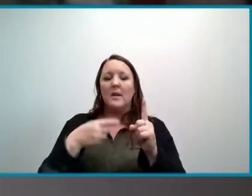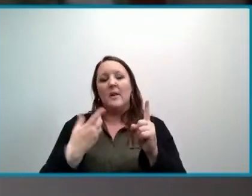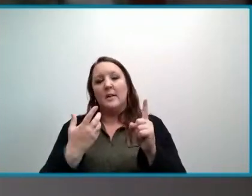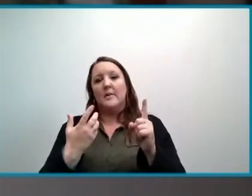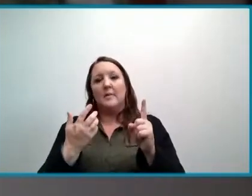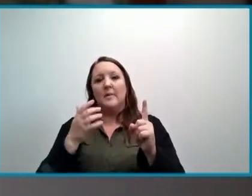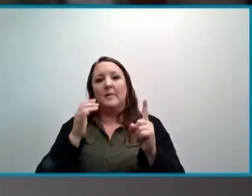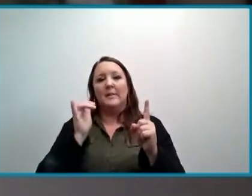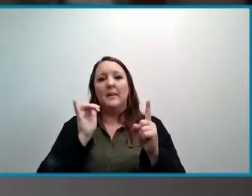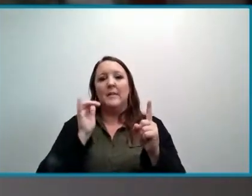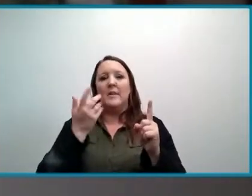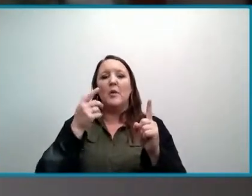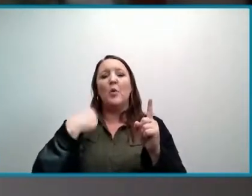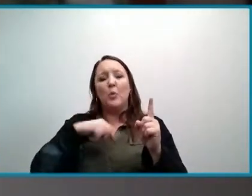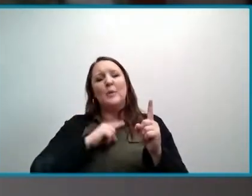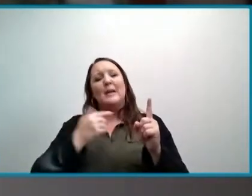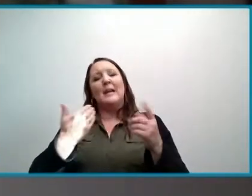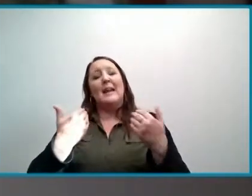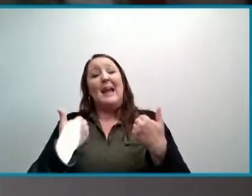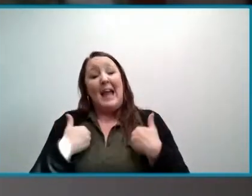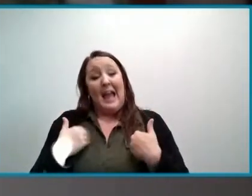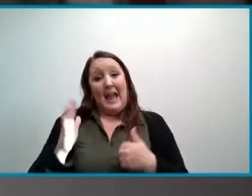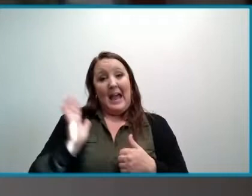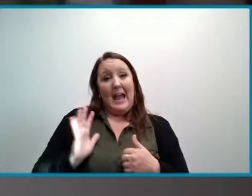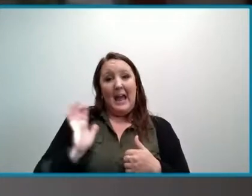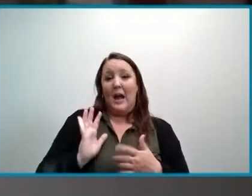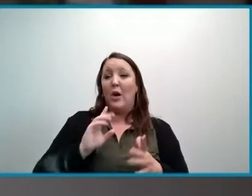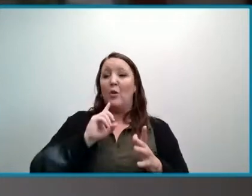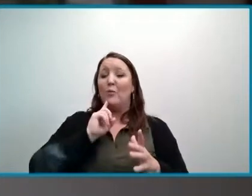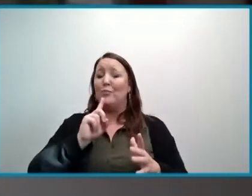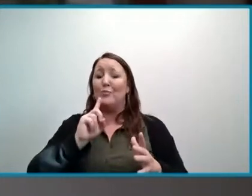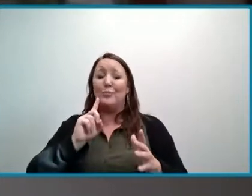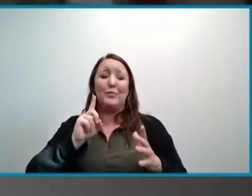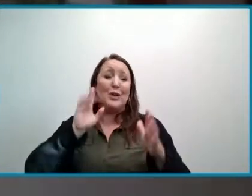because we had this amazing contact there who